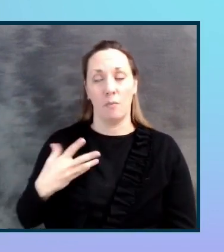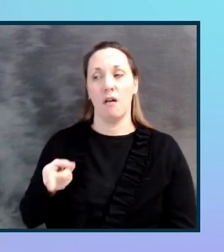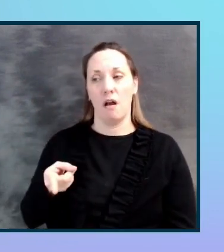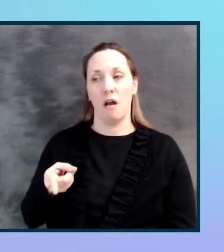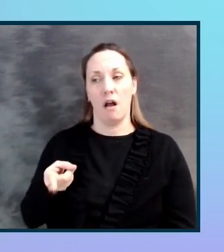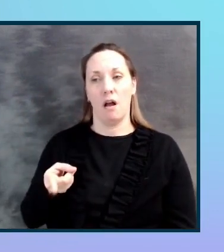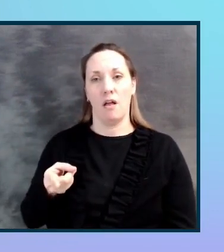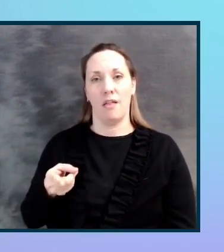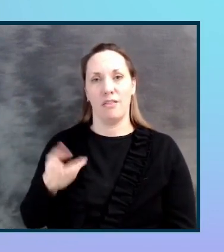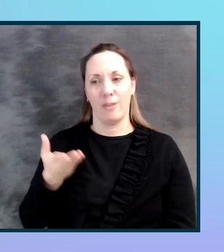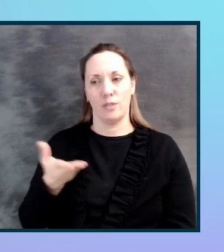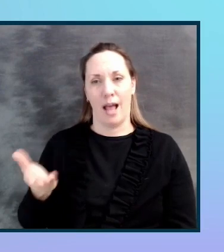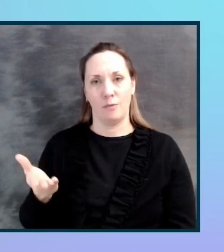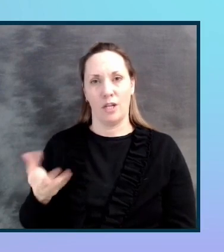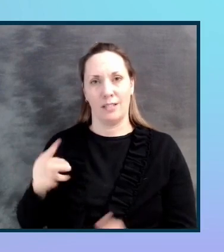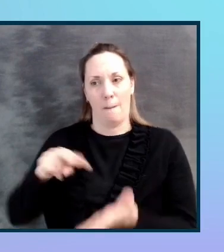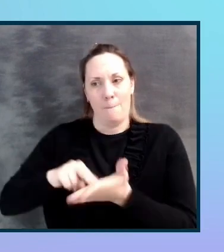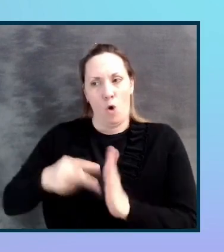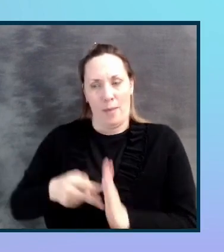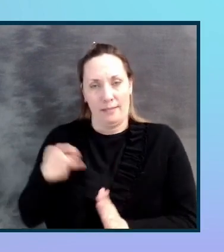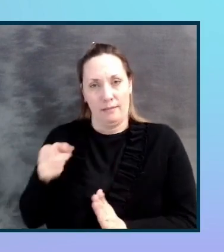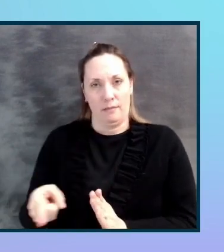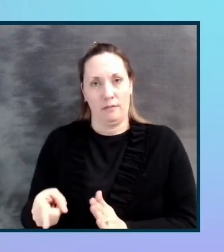those objects some create purposes and roles that helps.